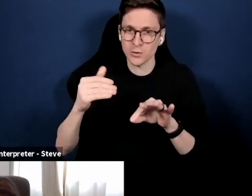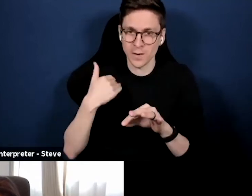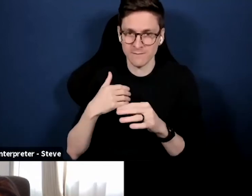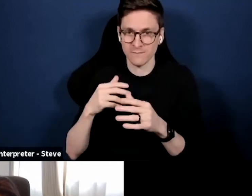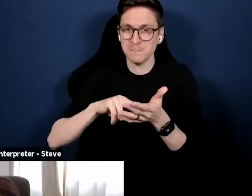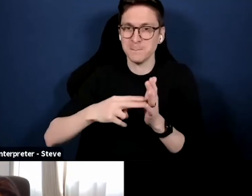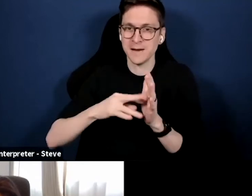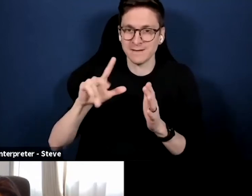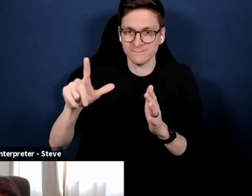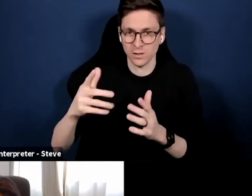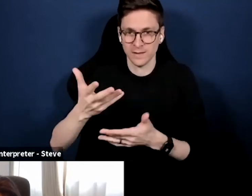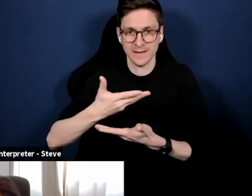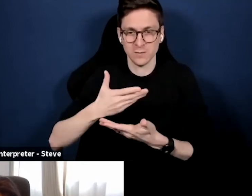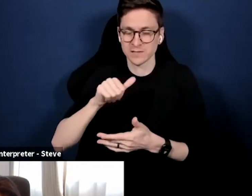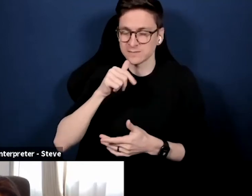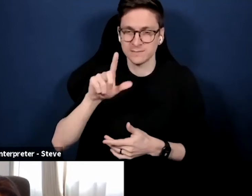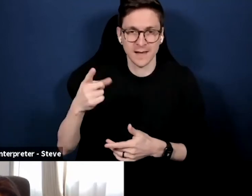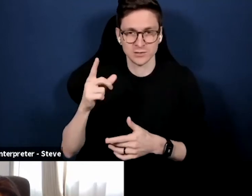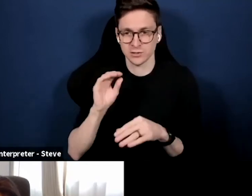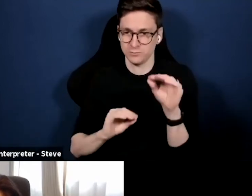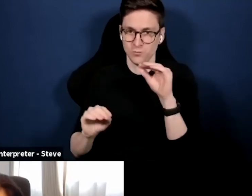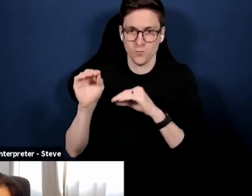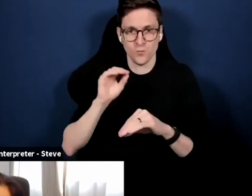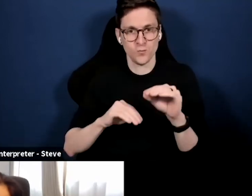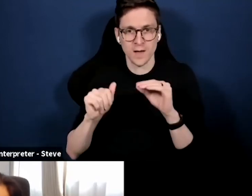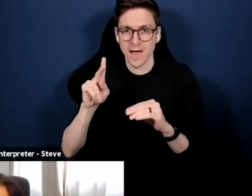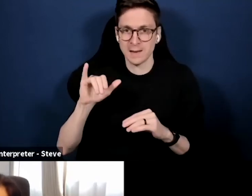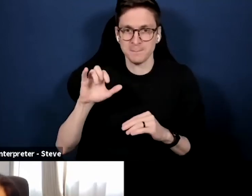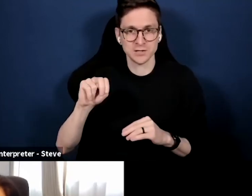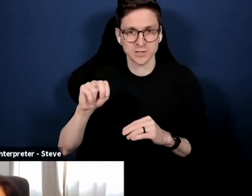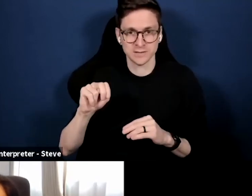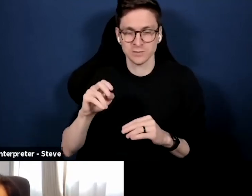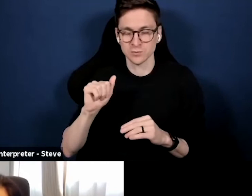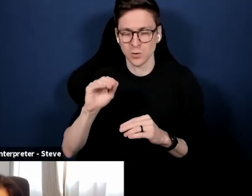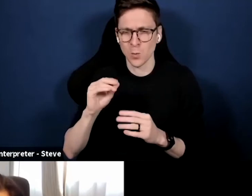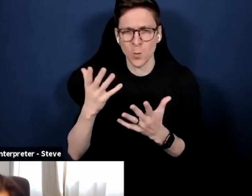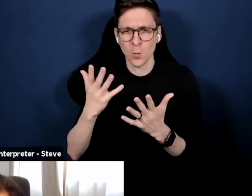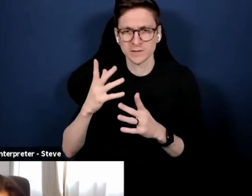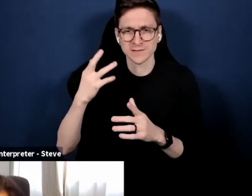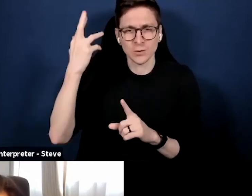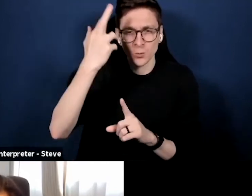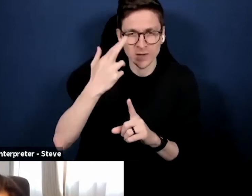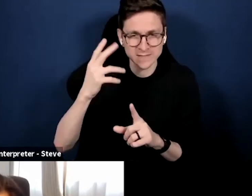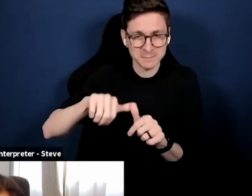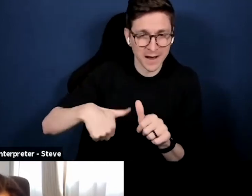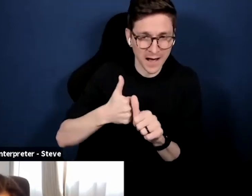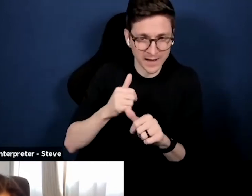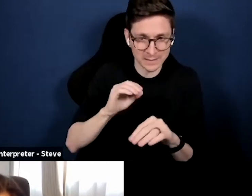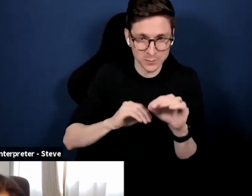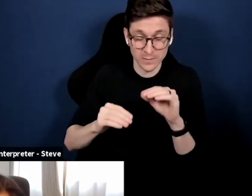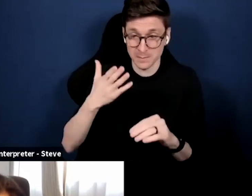so it's like what is the cause of all these behaviors because when we watch an animation we